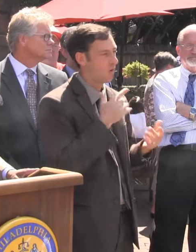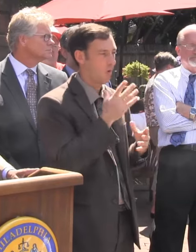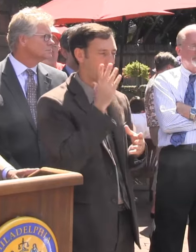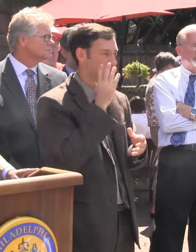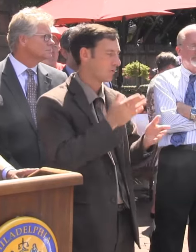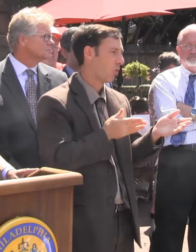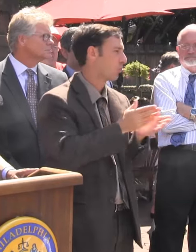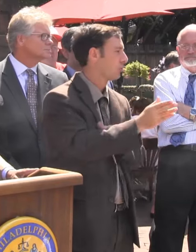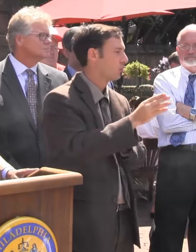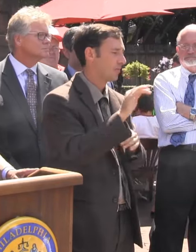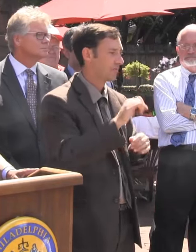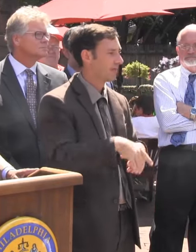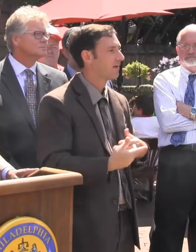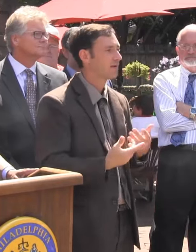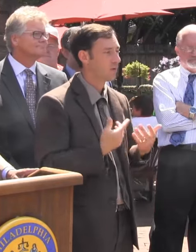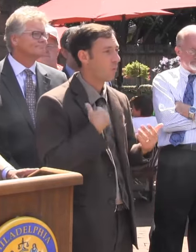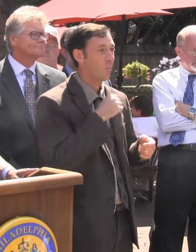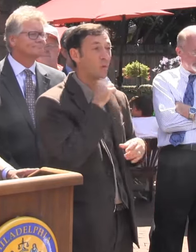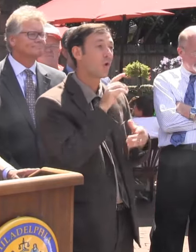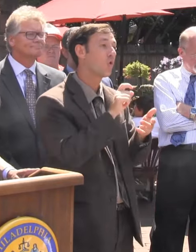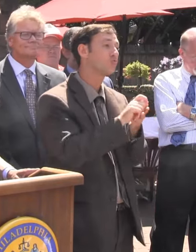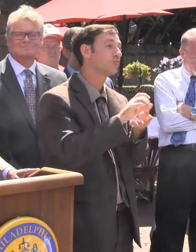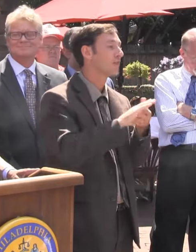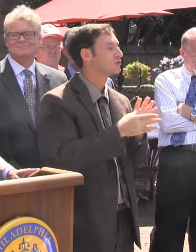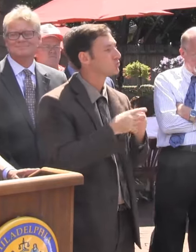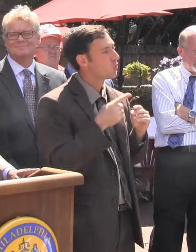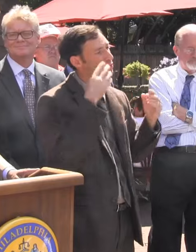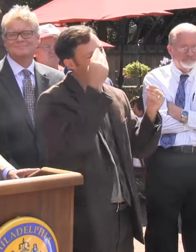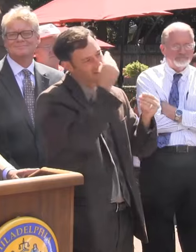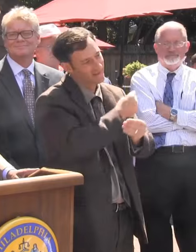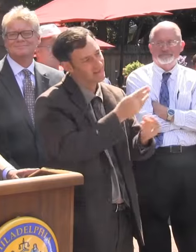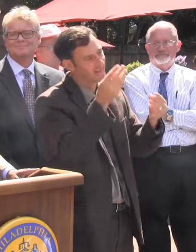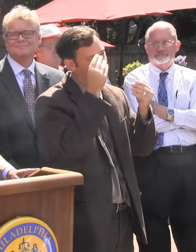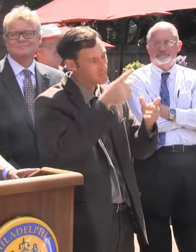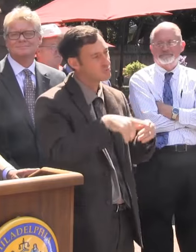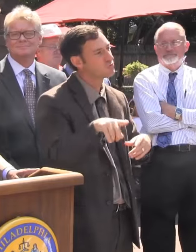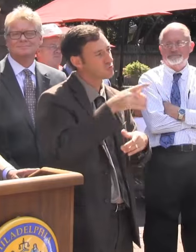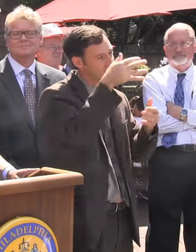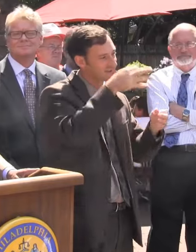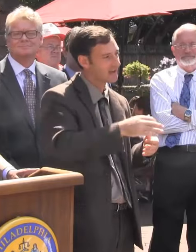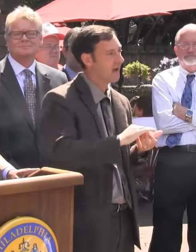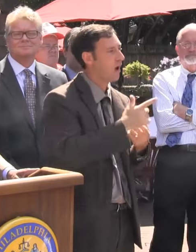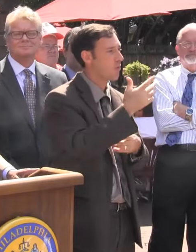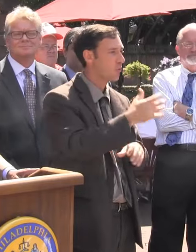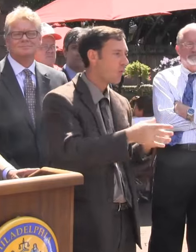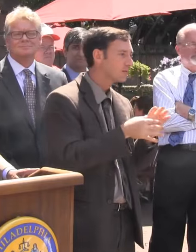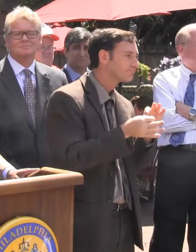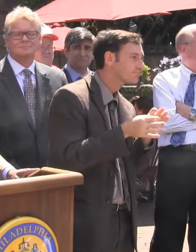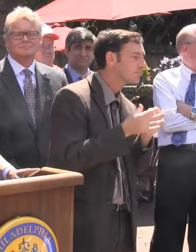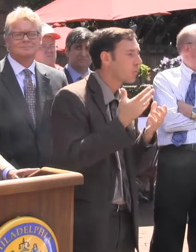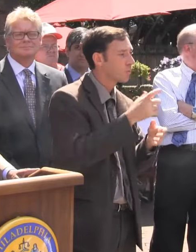stuff. But like I said before, we don't write the stories, we just give the information, you all have to decide how you want to cover, what you want to say, what you want to write,